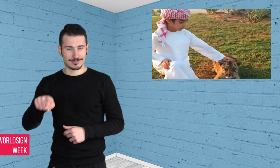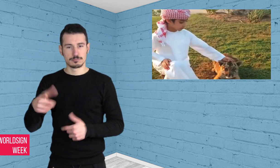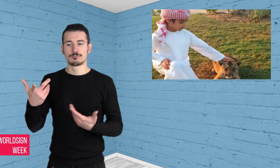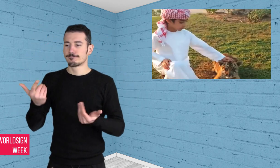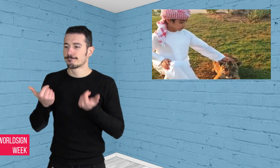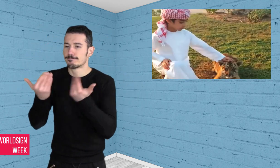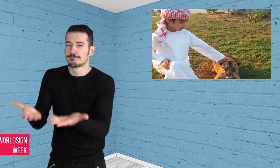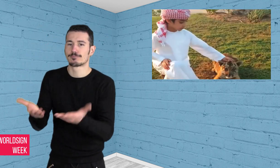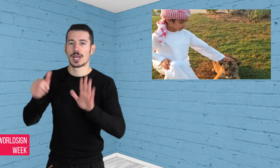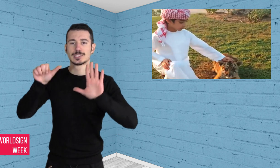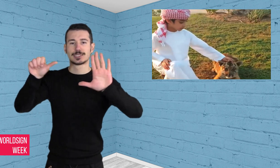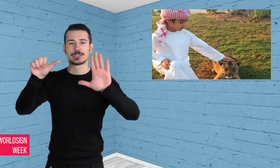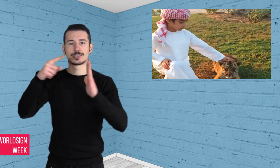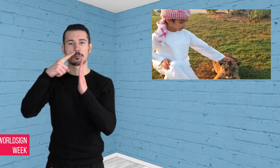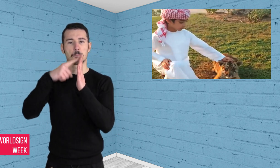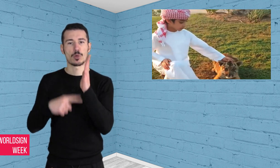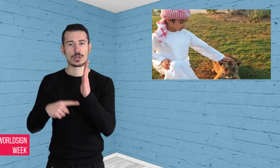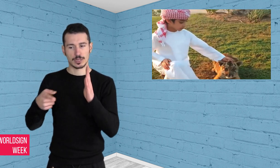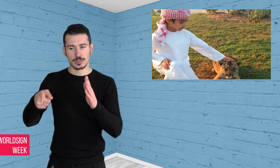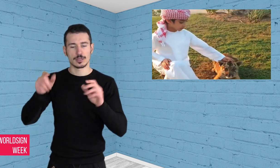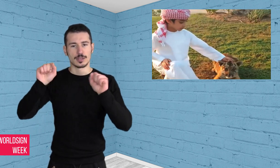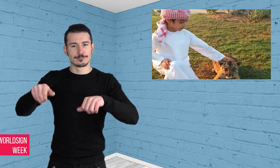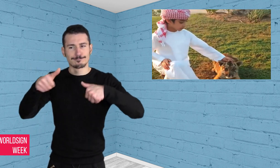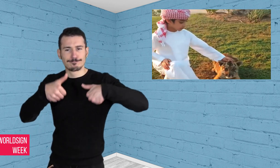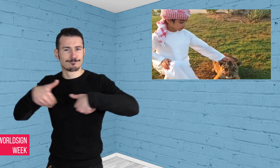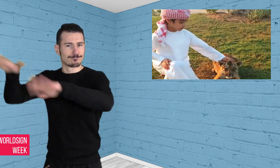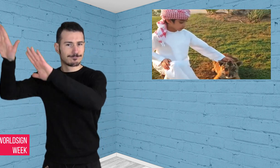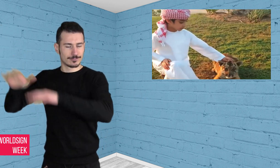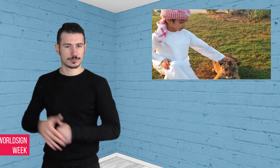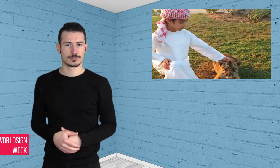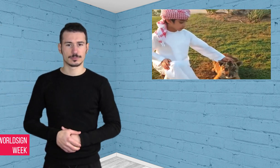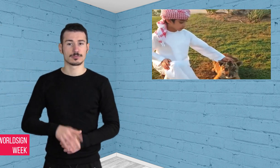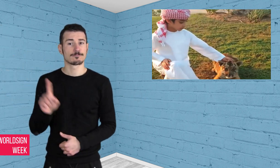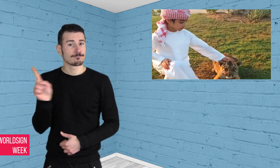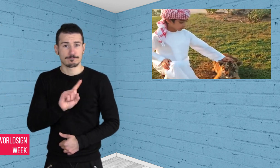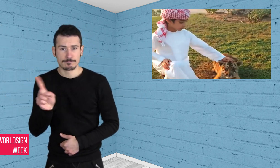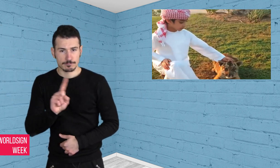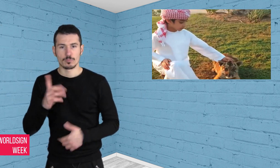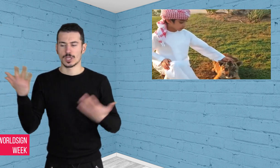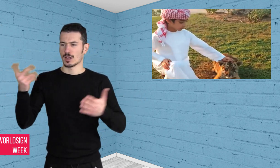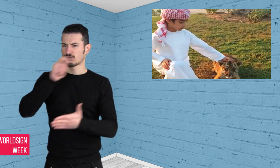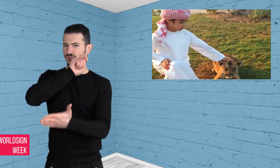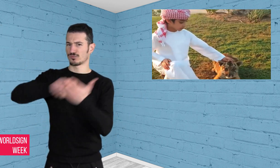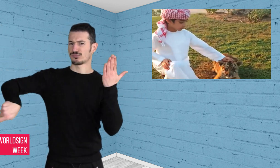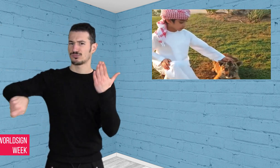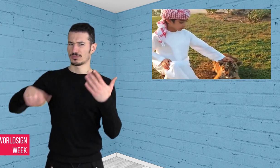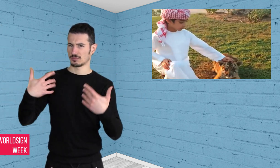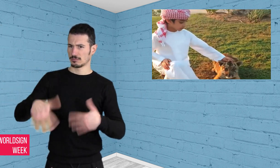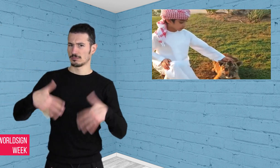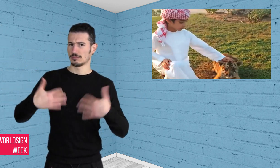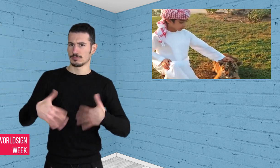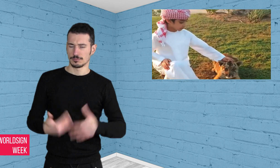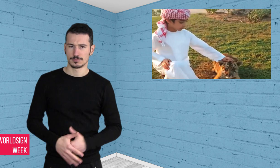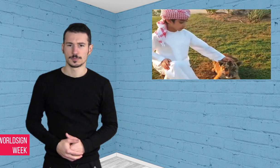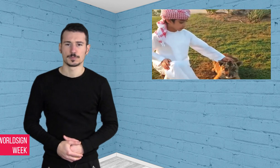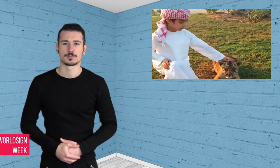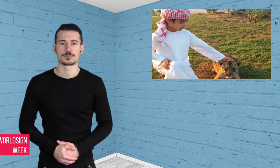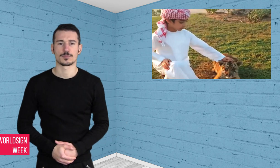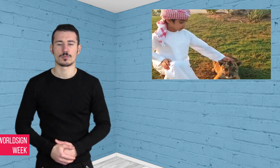their exotic and dangerous pets to authority or face harsh penalties.